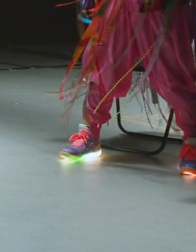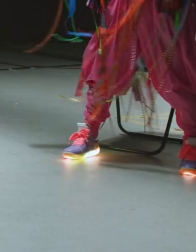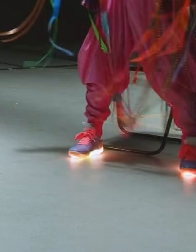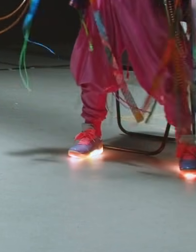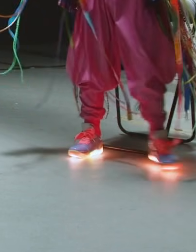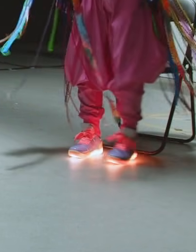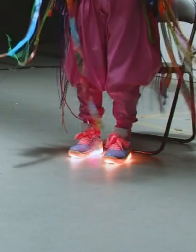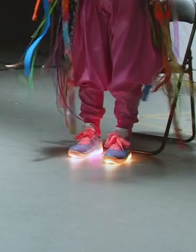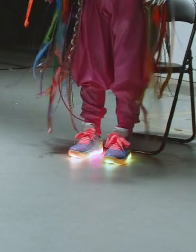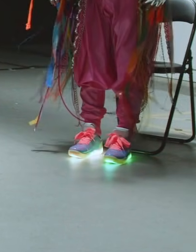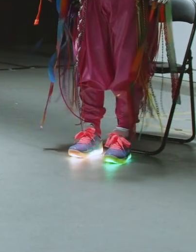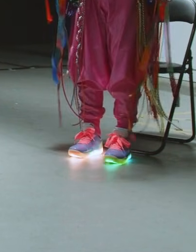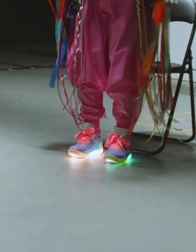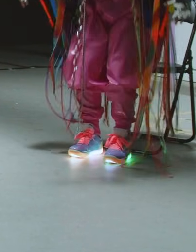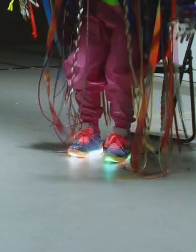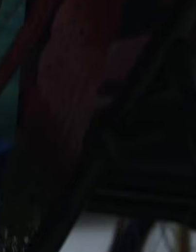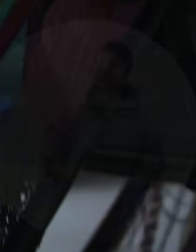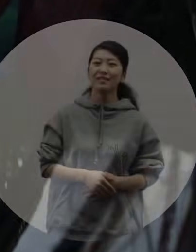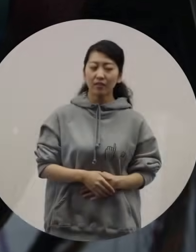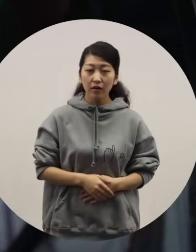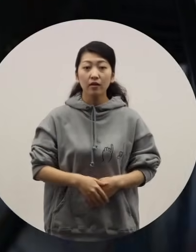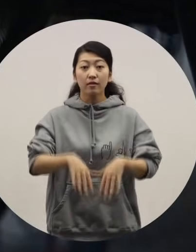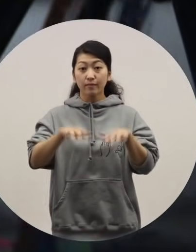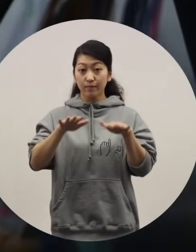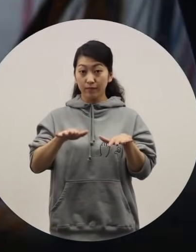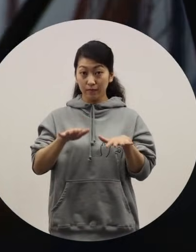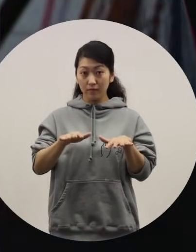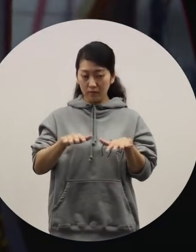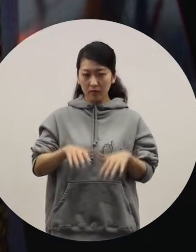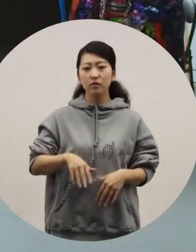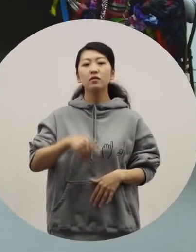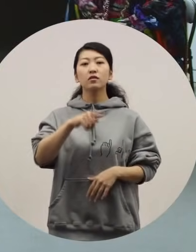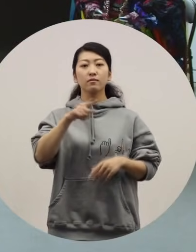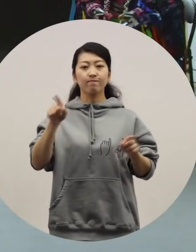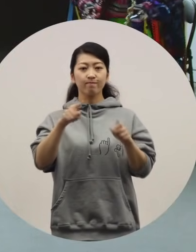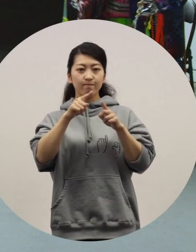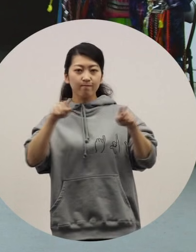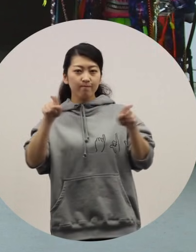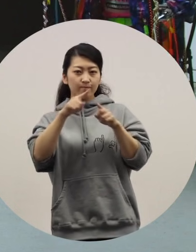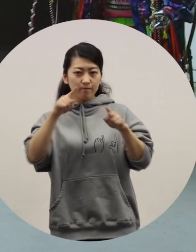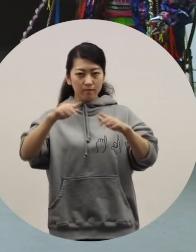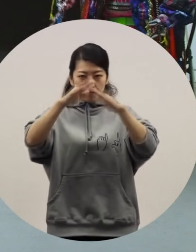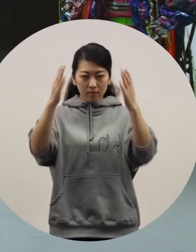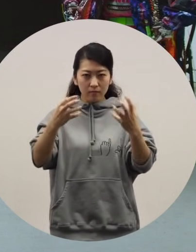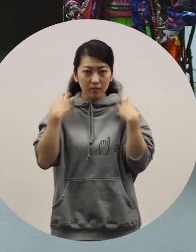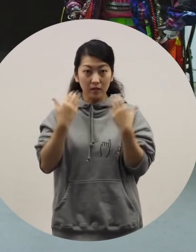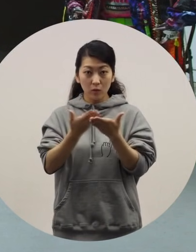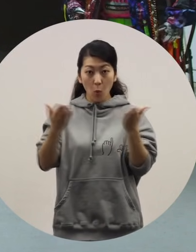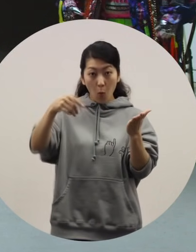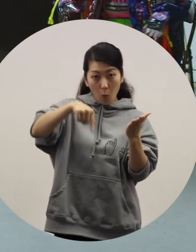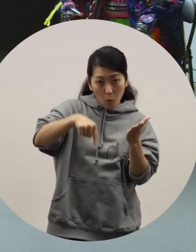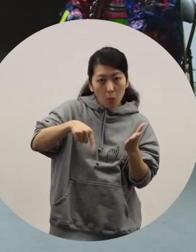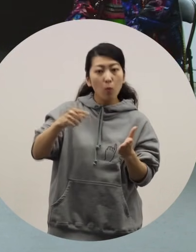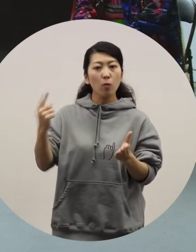[Ochiai] It looks good. -[Kenmochi] Amazing. [Ochiai] I heard that this time, you produced all of the music for this show. I have something to ask you: